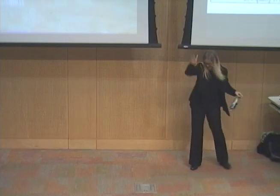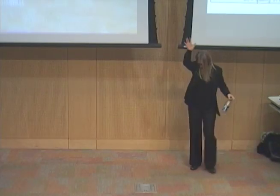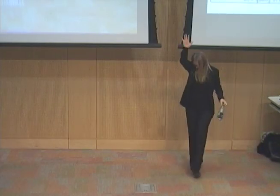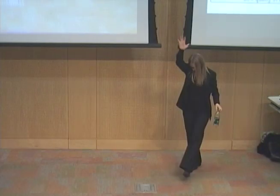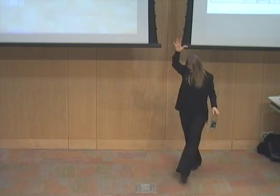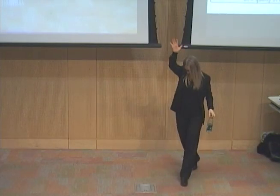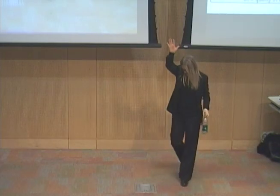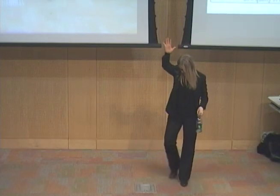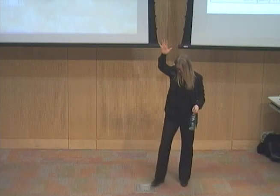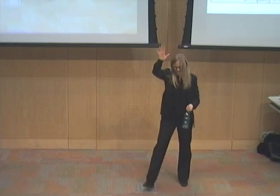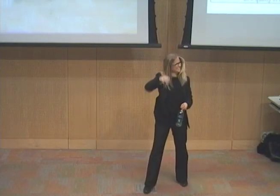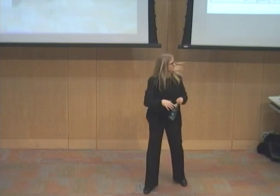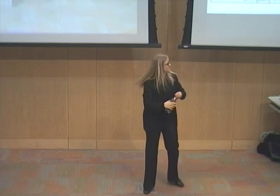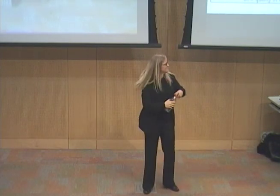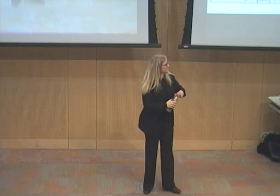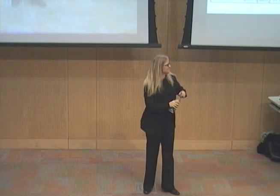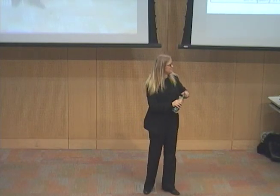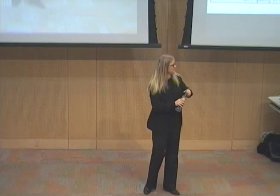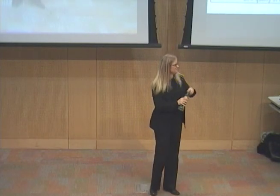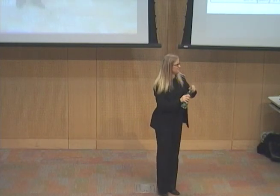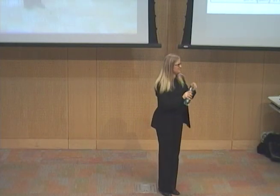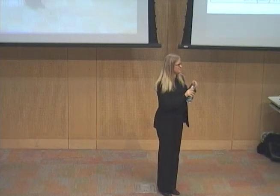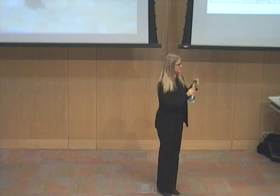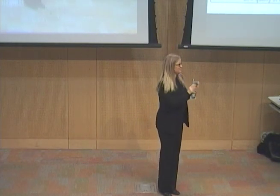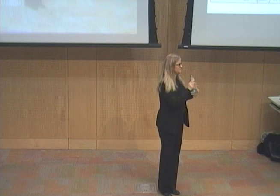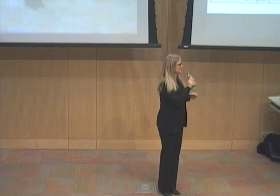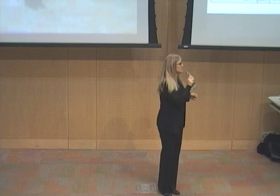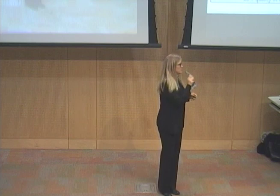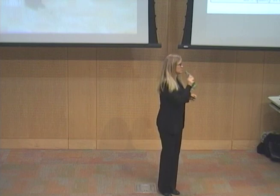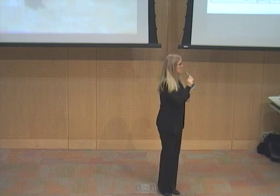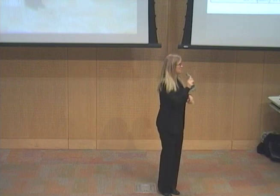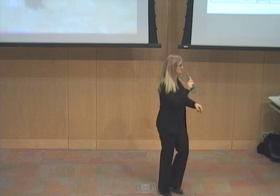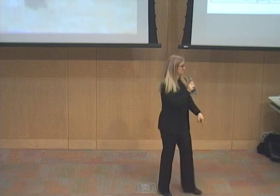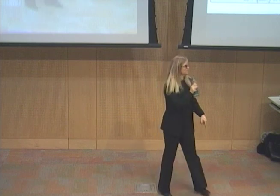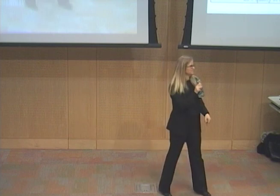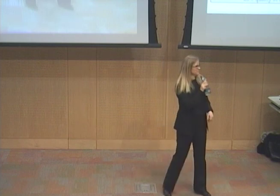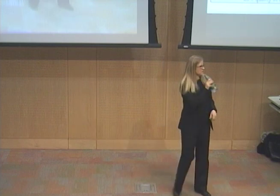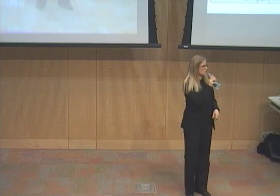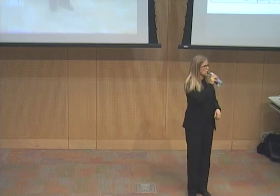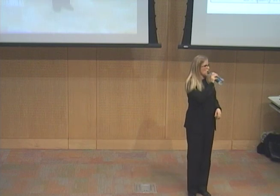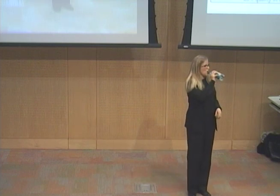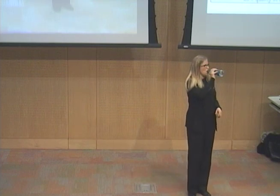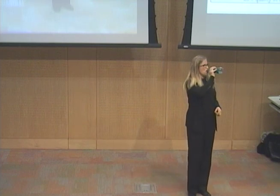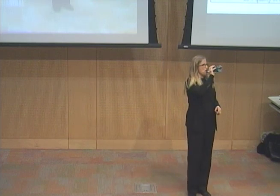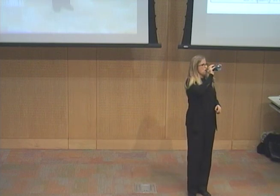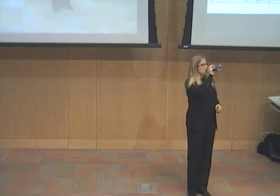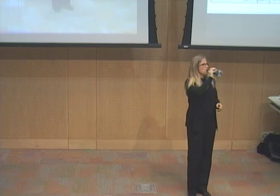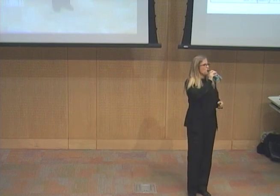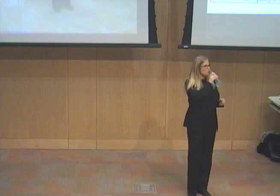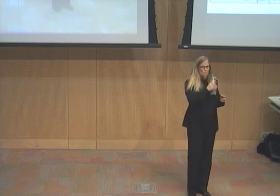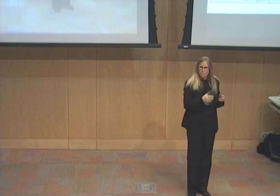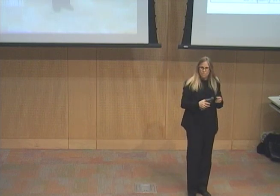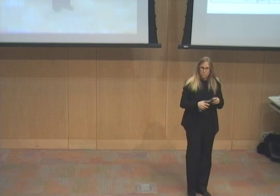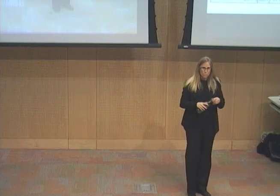Oh, that was wonderful. Thank you so much. I'd like to open the floor for questions at this point. If you have a question, please do come up